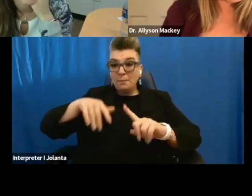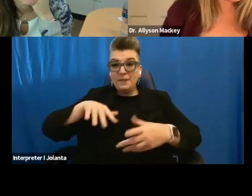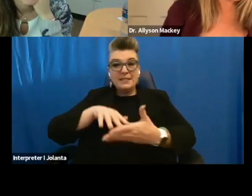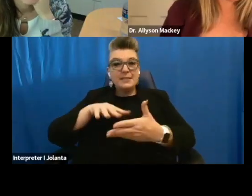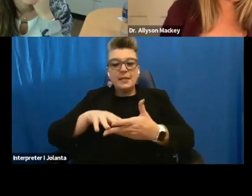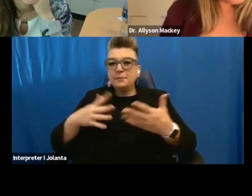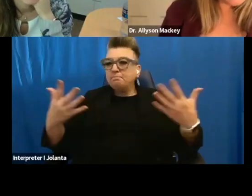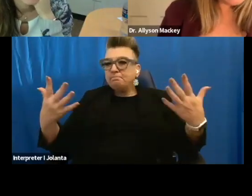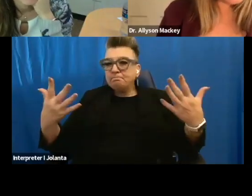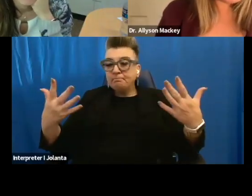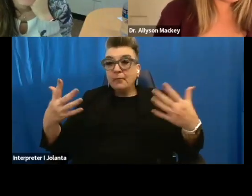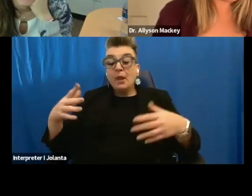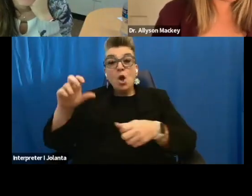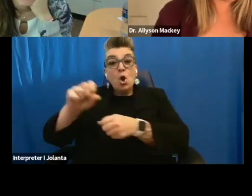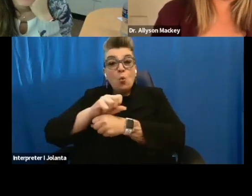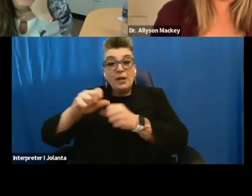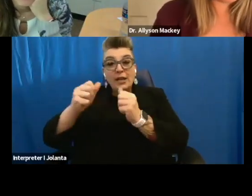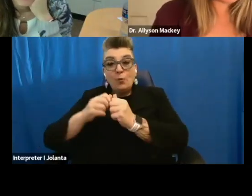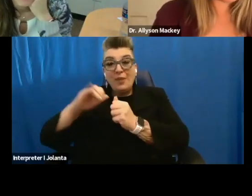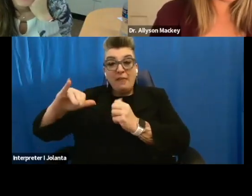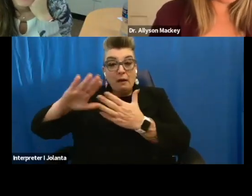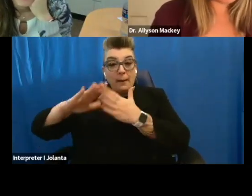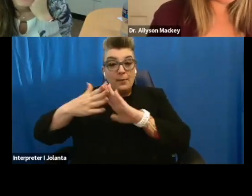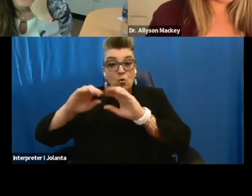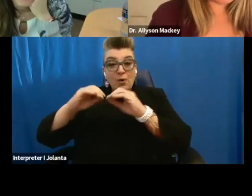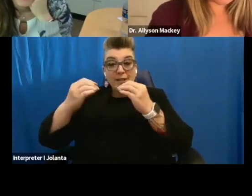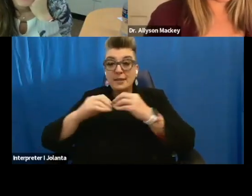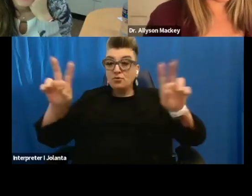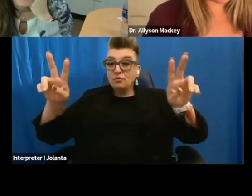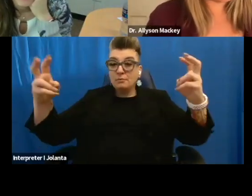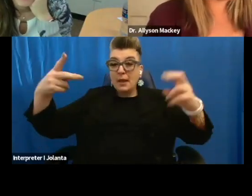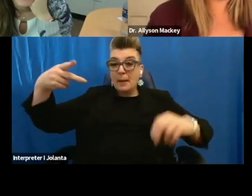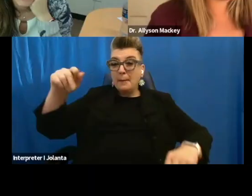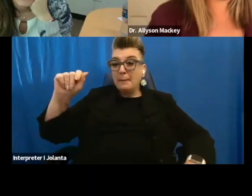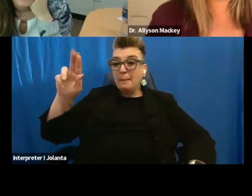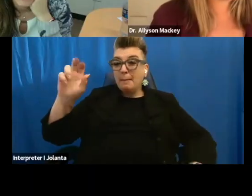child plus is a community organization and the funding to deliver the intervention itself